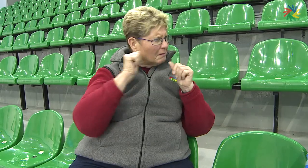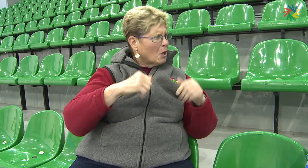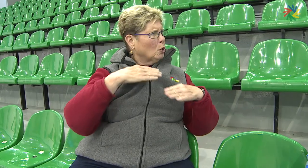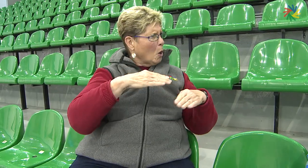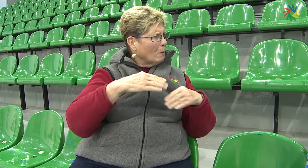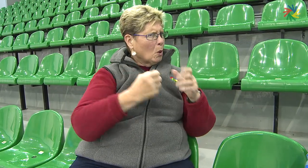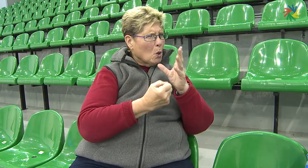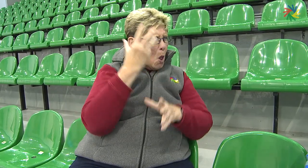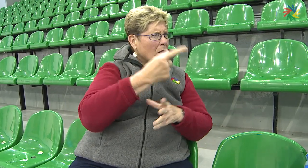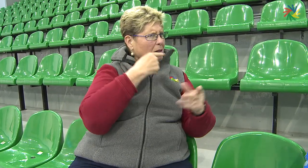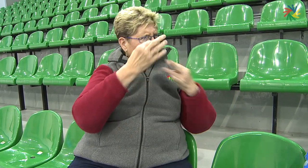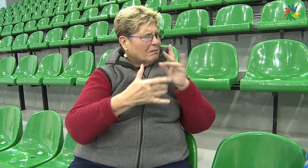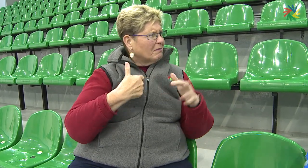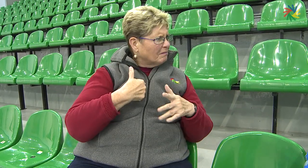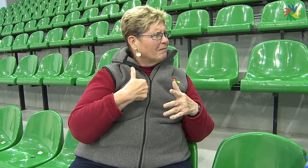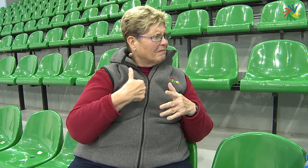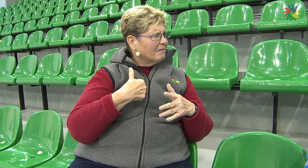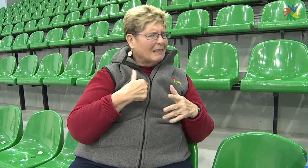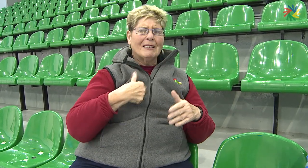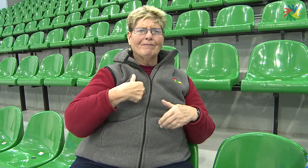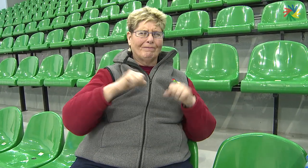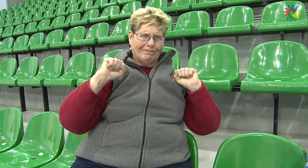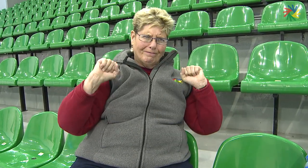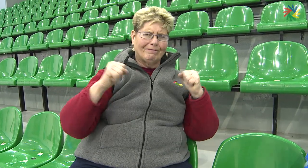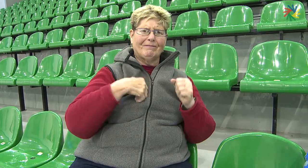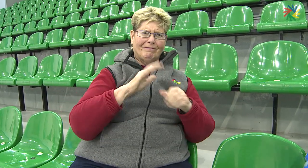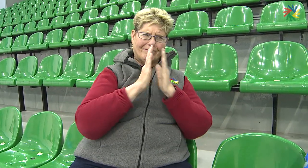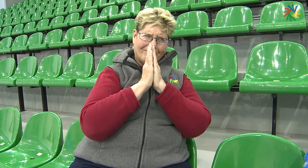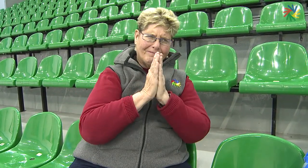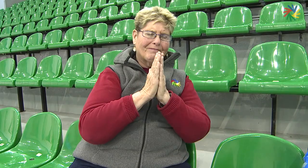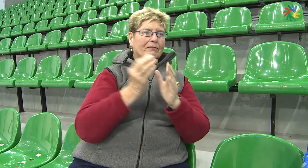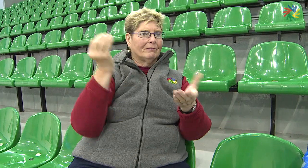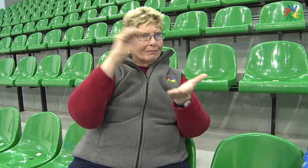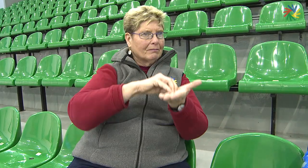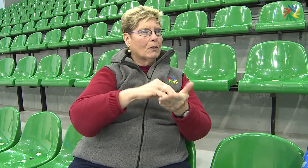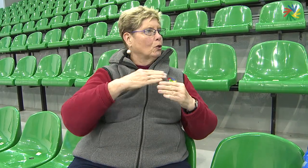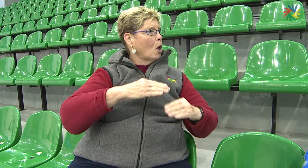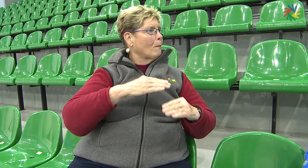where we discussed whether to include snowboarding as a new competition [in the Games]. So I took action and requested to have snowboarding be